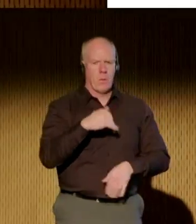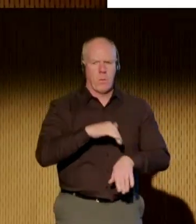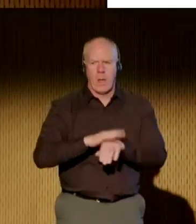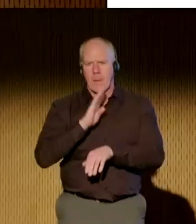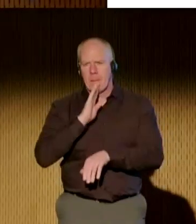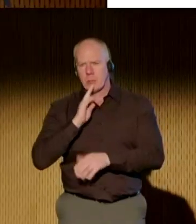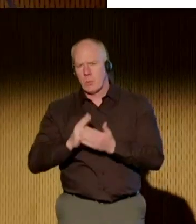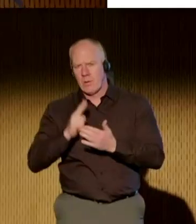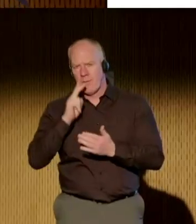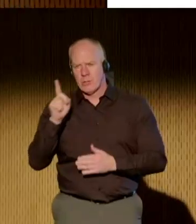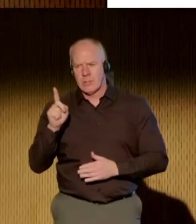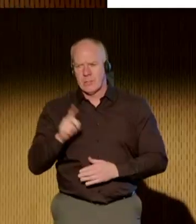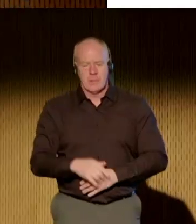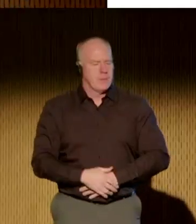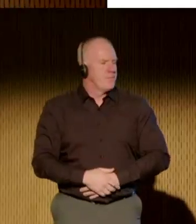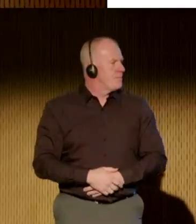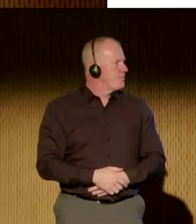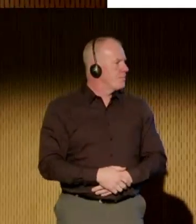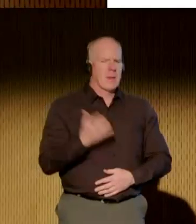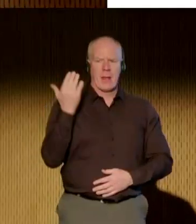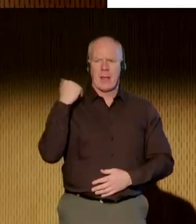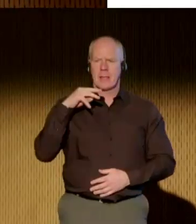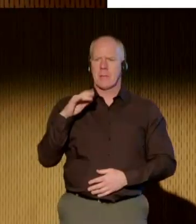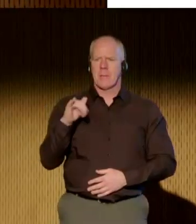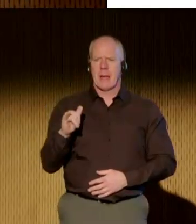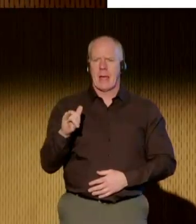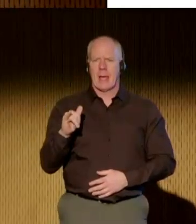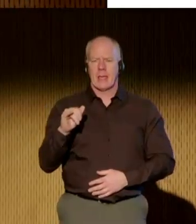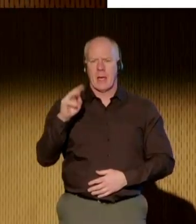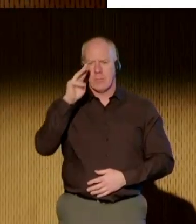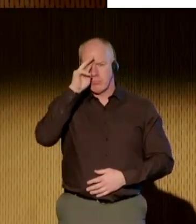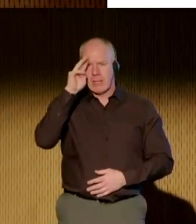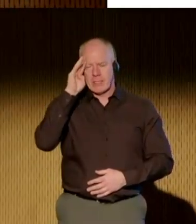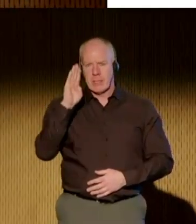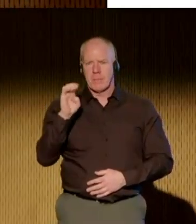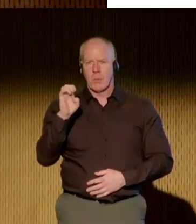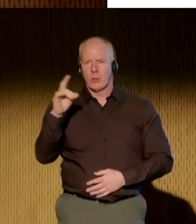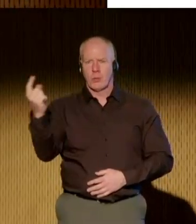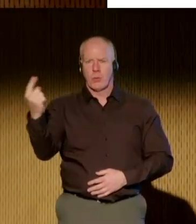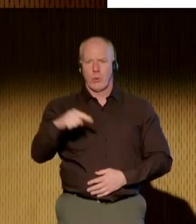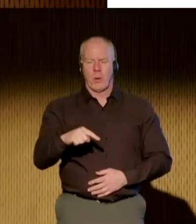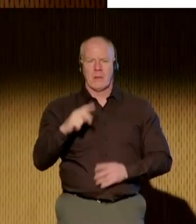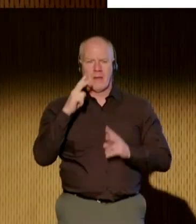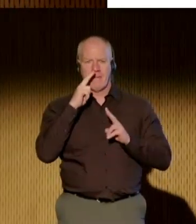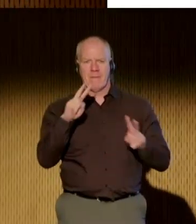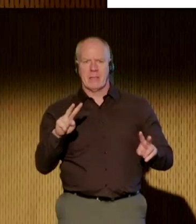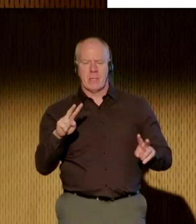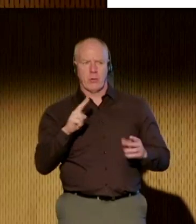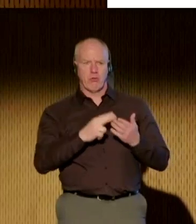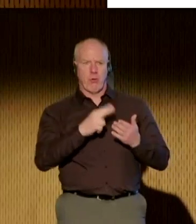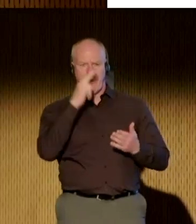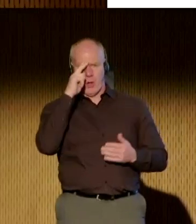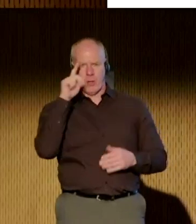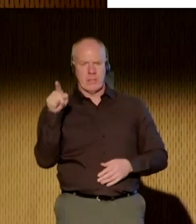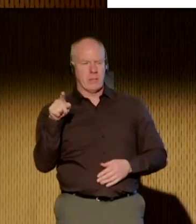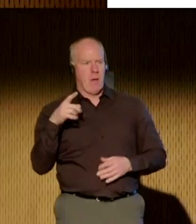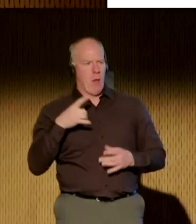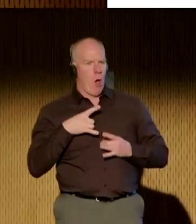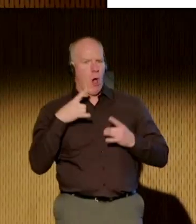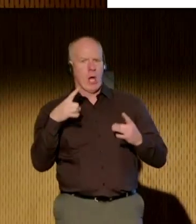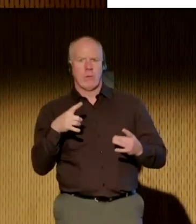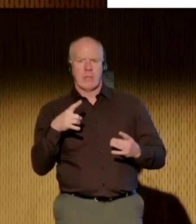So last May, Rosan Bosch visited our university because she received an honorary doctorate on her